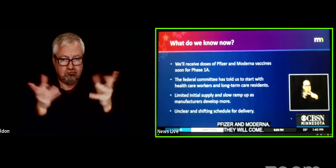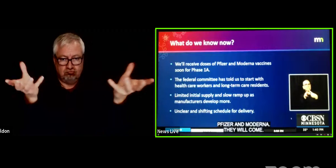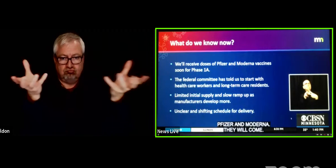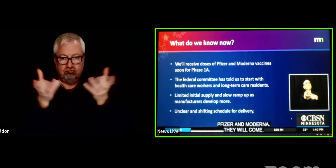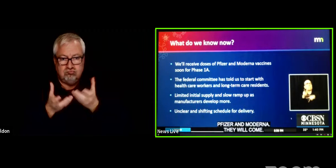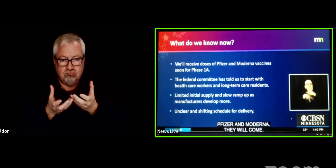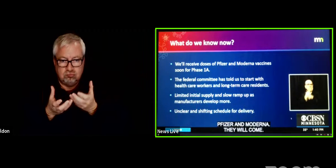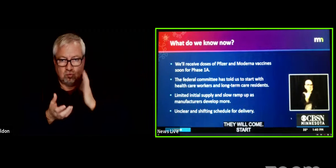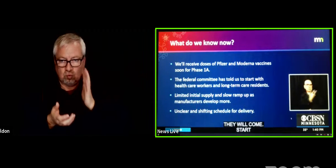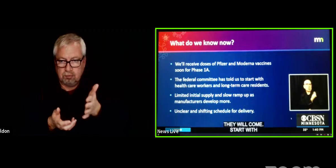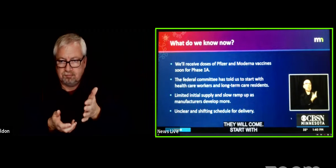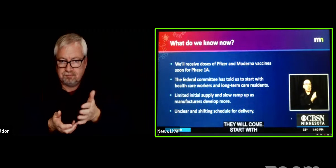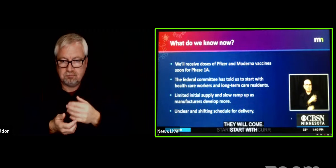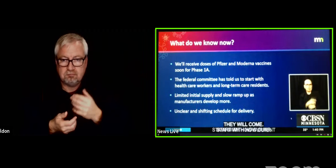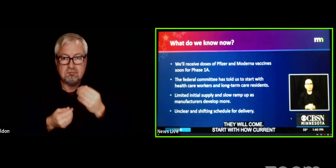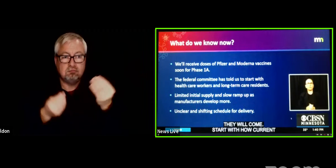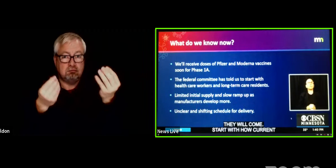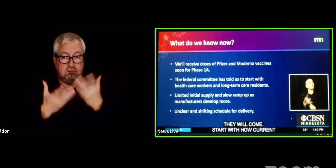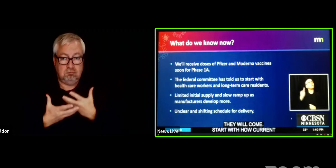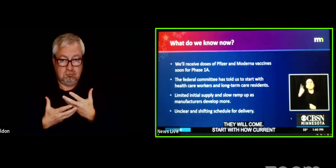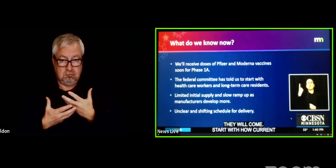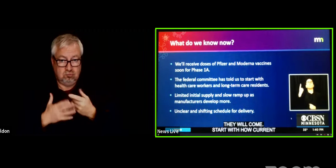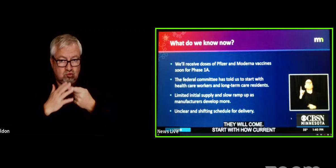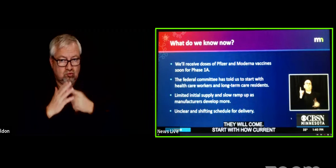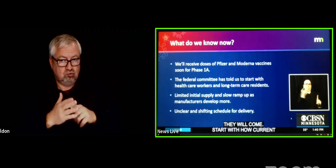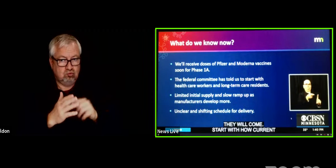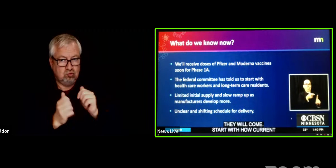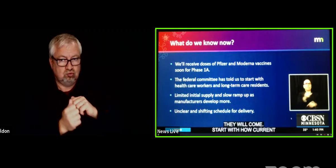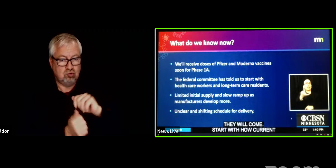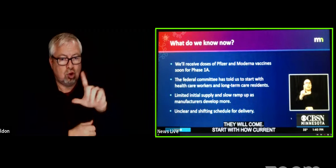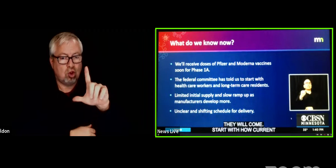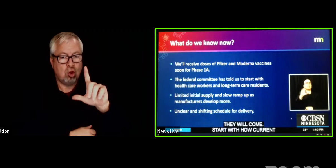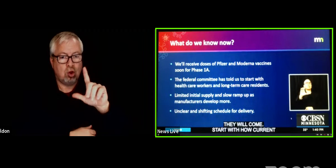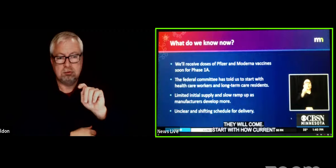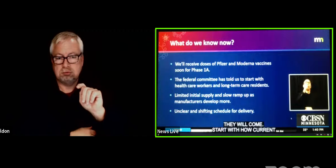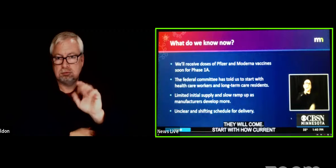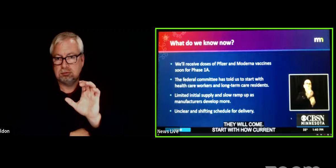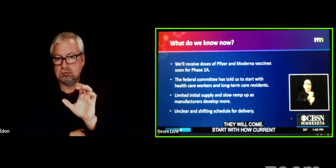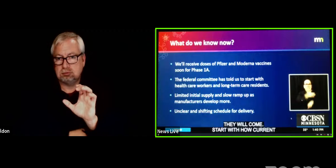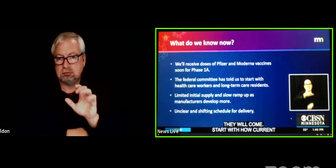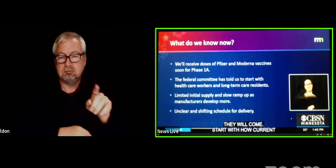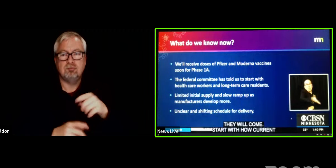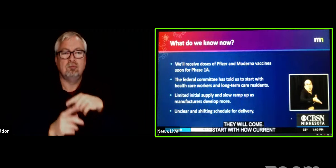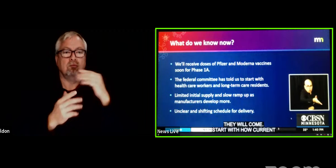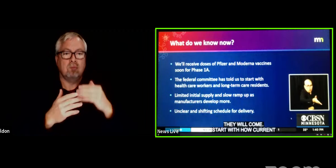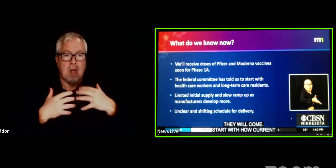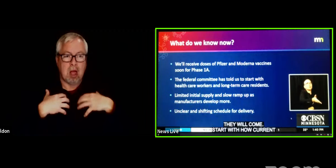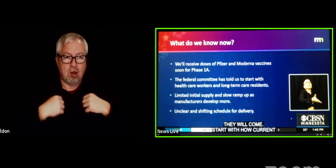THOSE ARE AGAIN OUR MOST VULNERABLE RESIDENTS WHERE WE CAN HAVE IMMUNIZATION FOR IMPACT IF YOU REMEMBER IS ONE OF THOSE